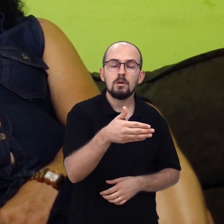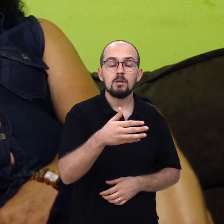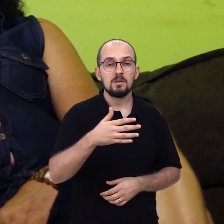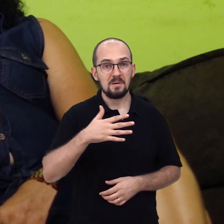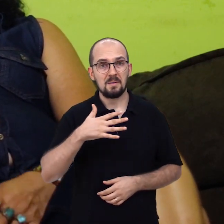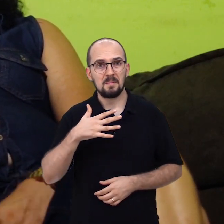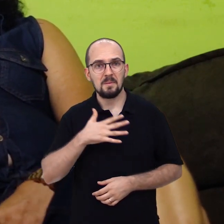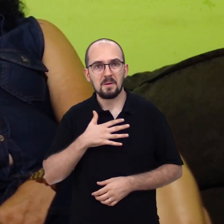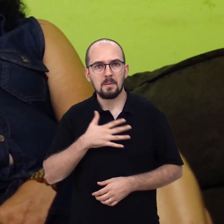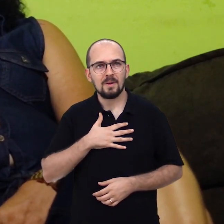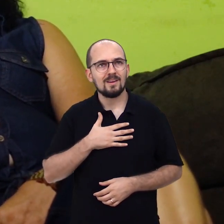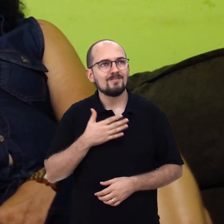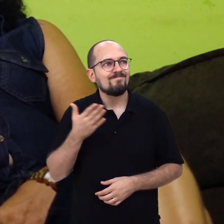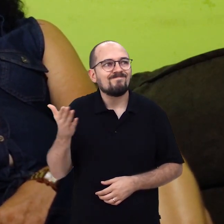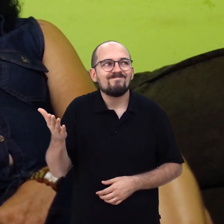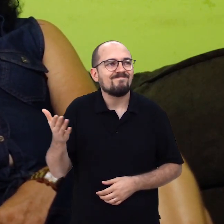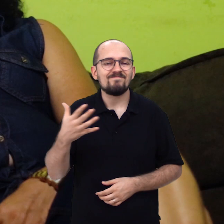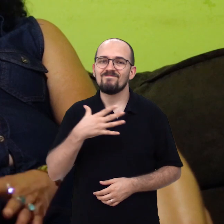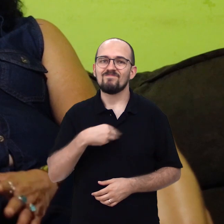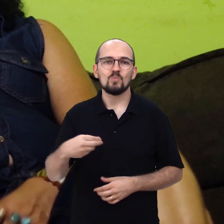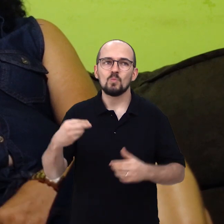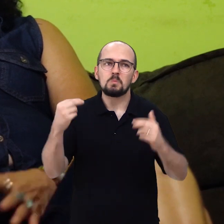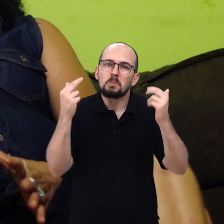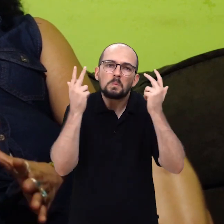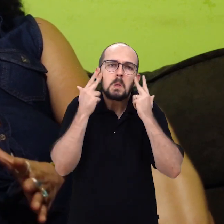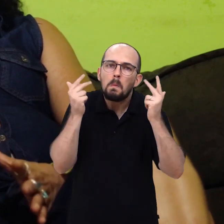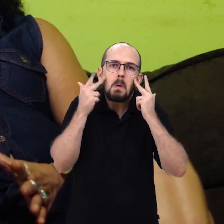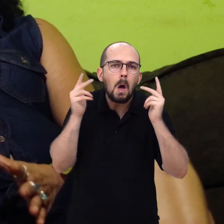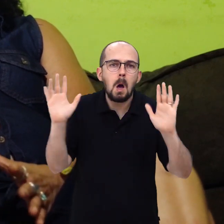And for me, he is a normal son.